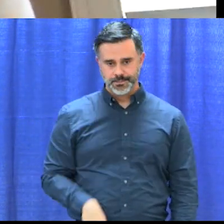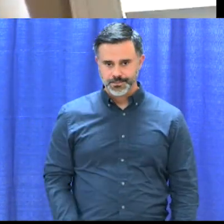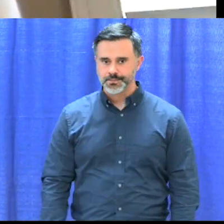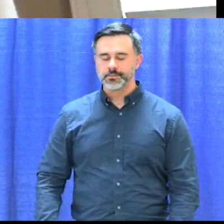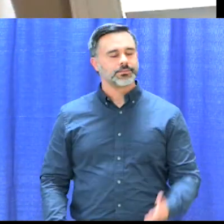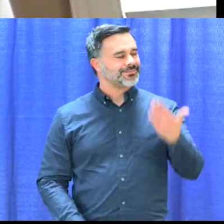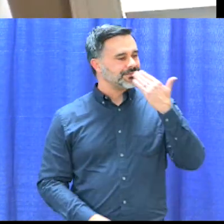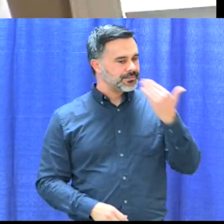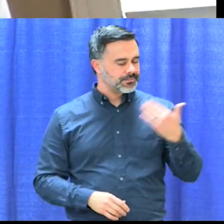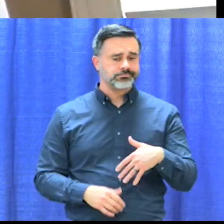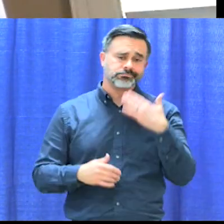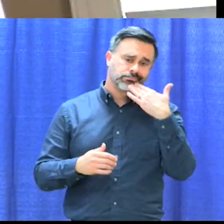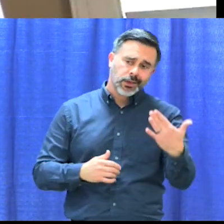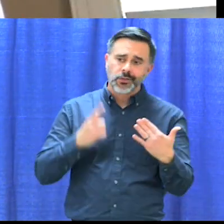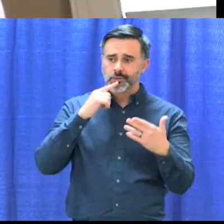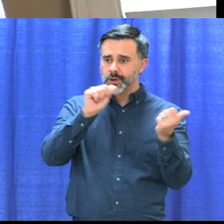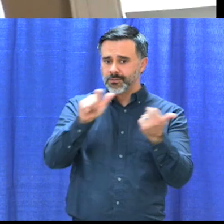And thank you again everyone who is on the call.